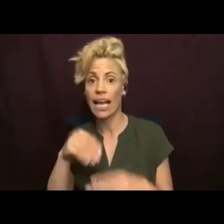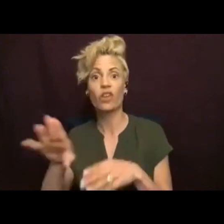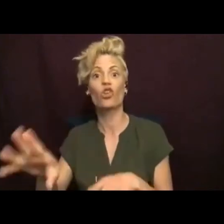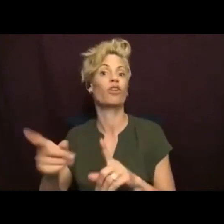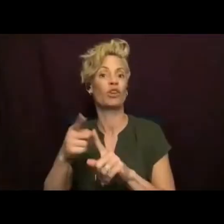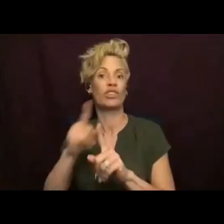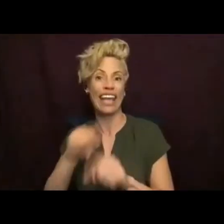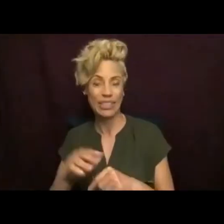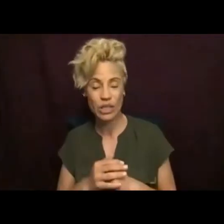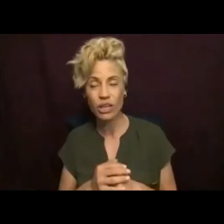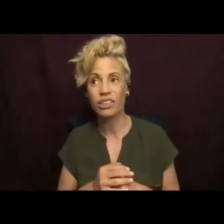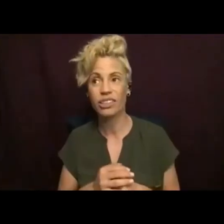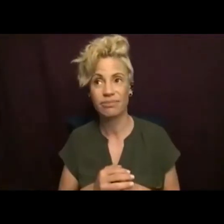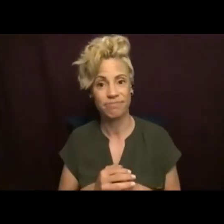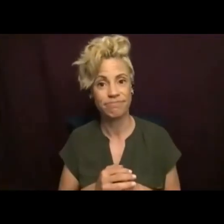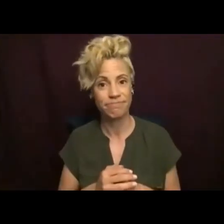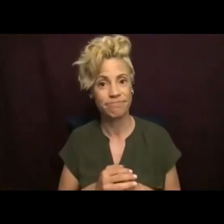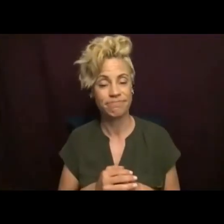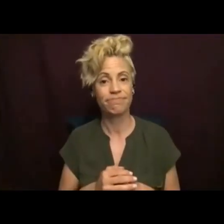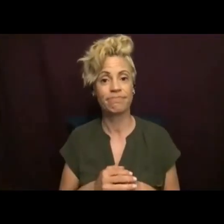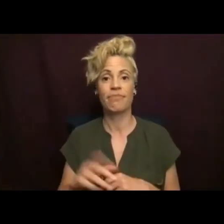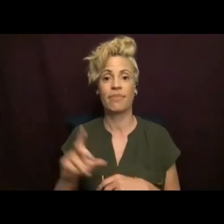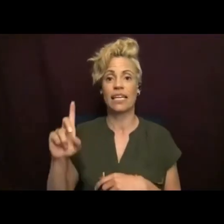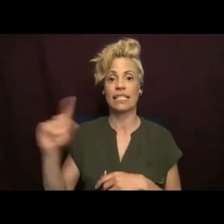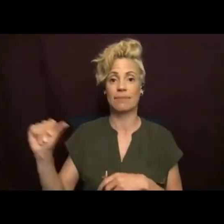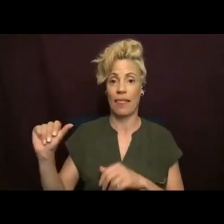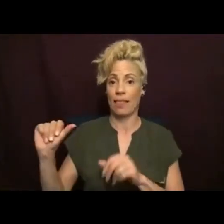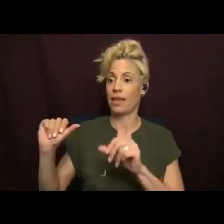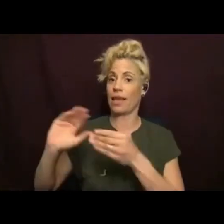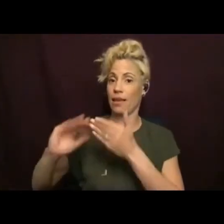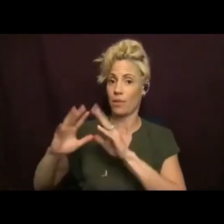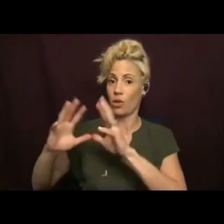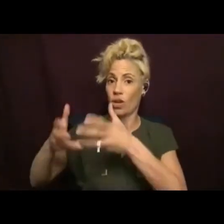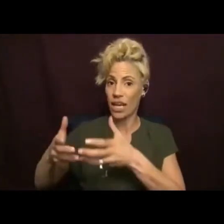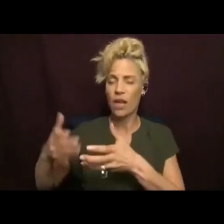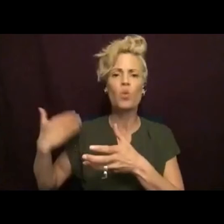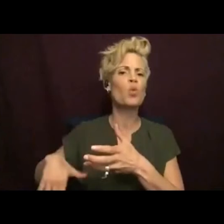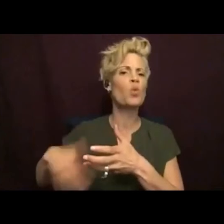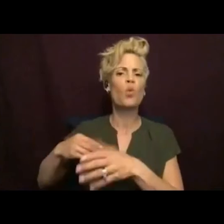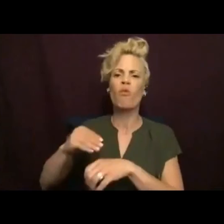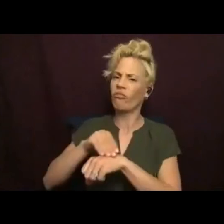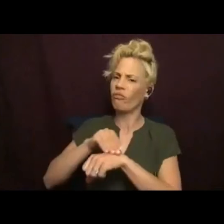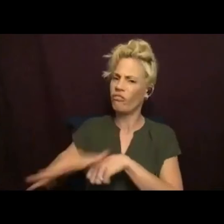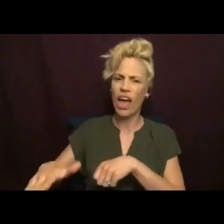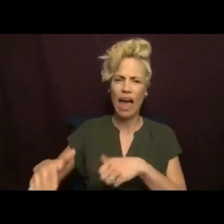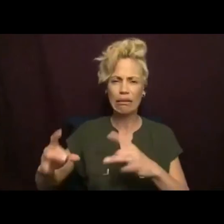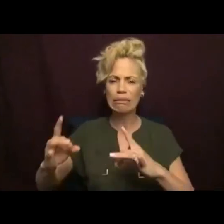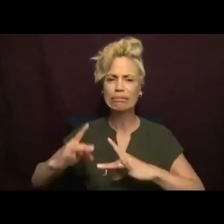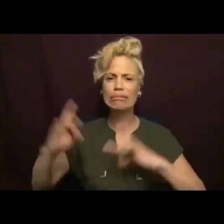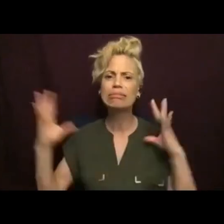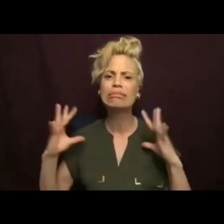the disabled community has been hit harder by the pandemic than other groups,